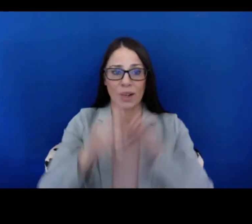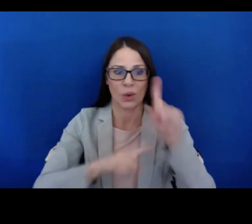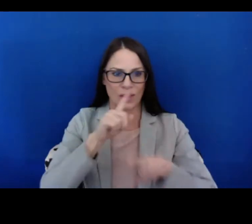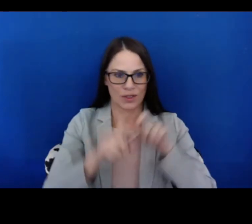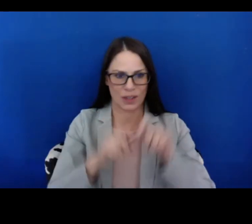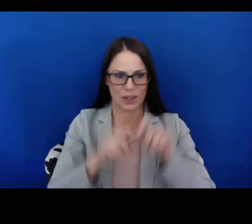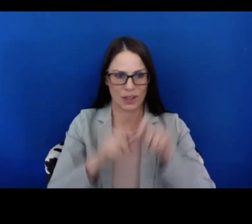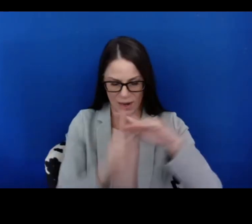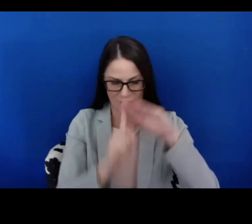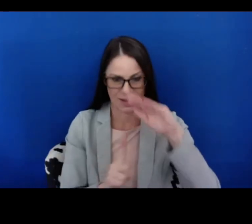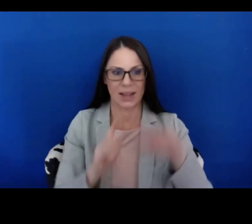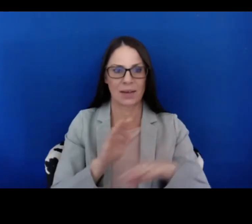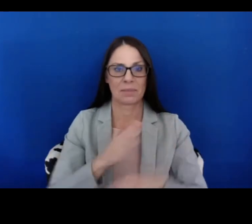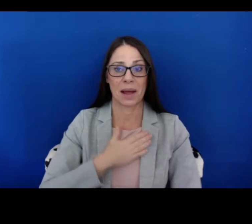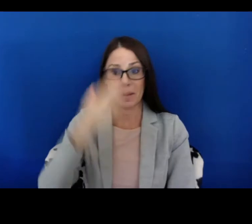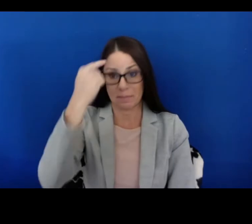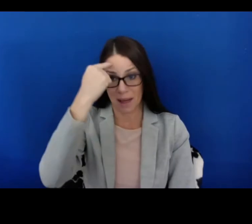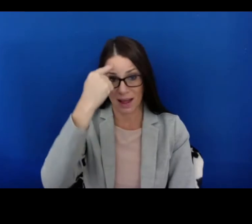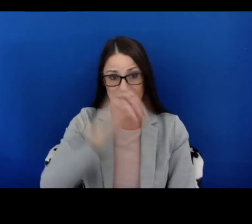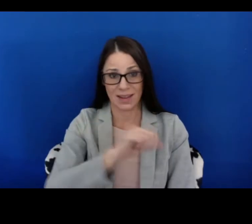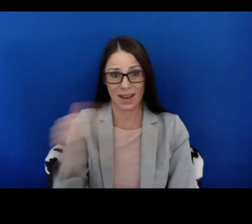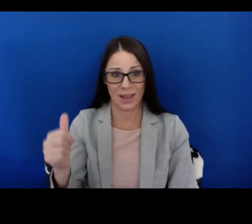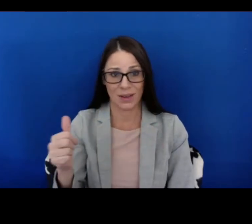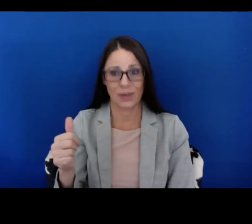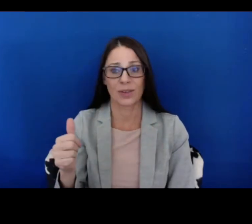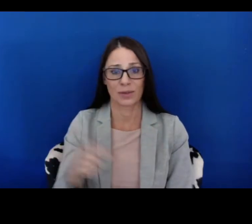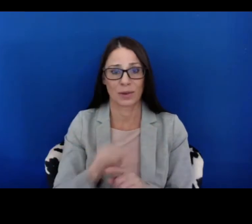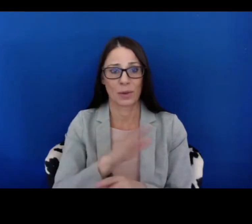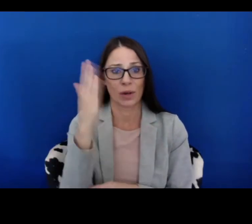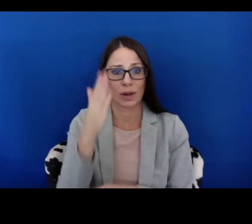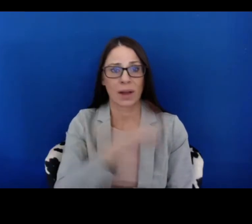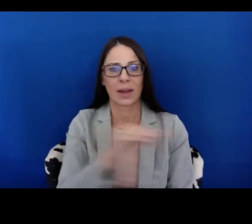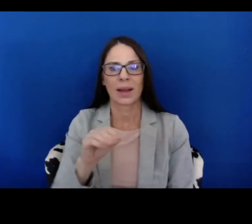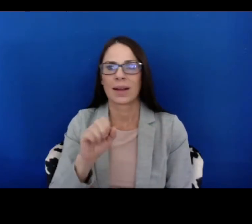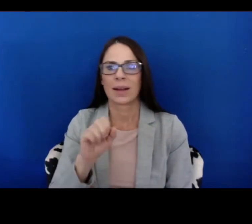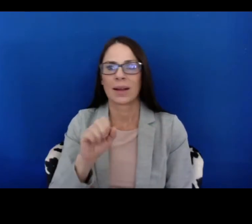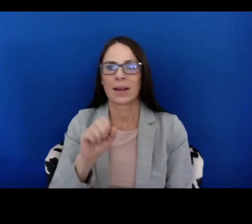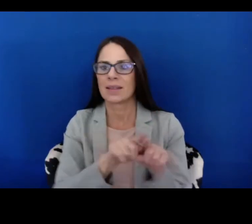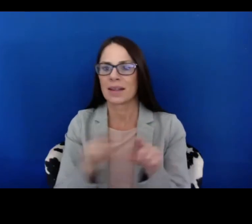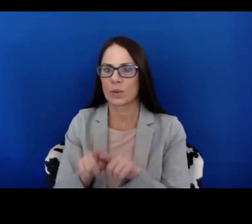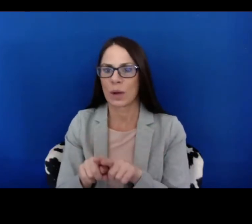mind and others about your talk, and Alice as well. We're going to jump into the next